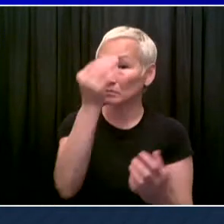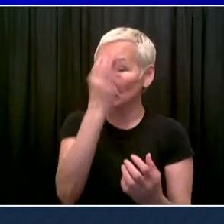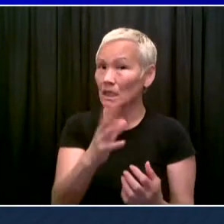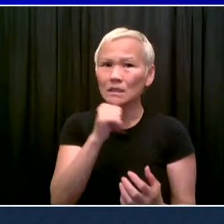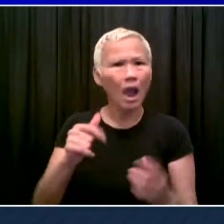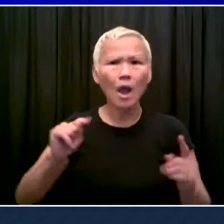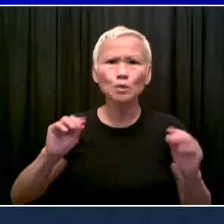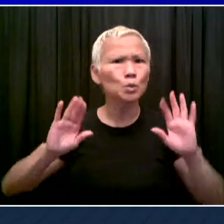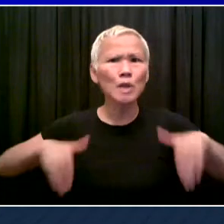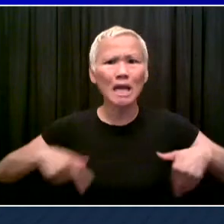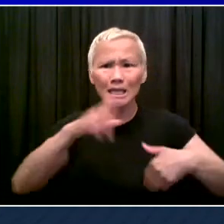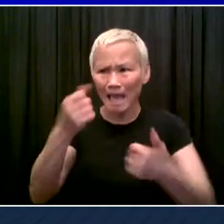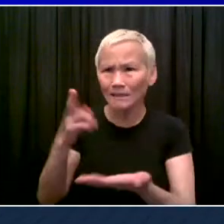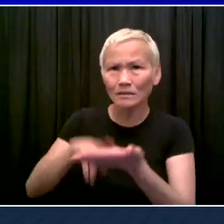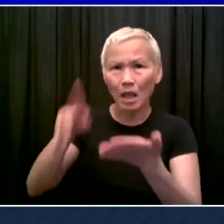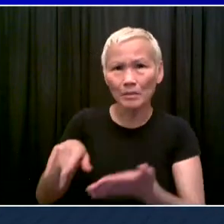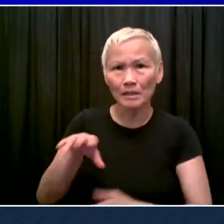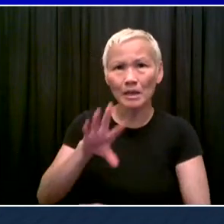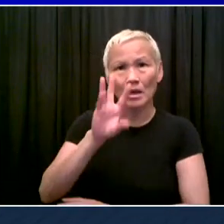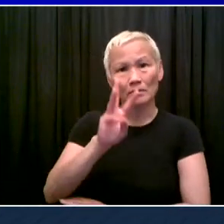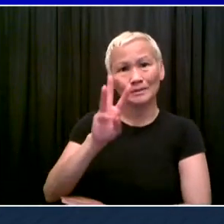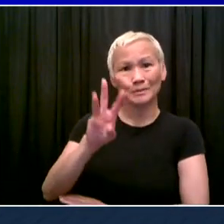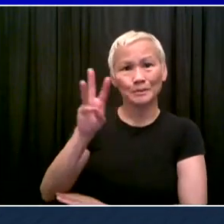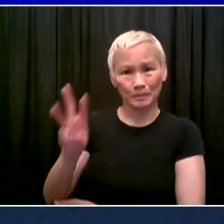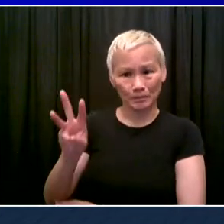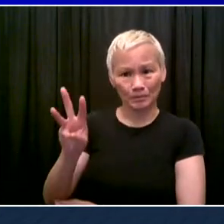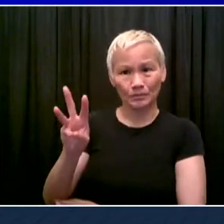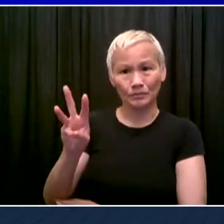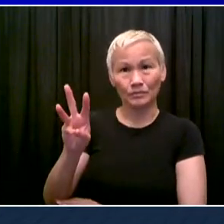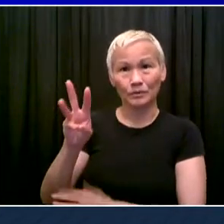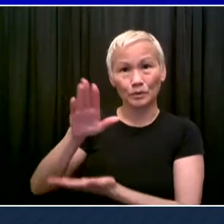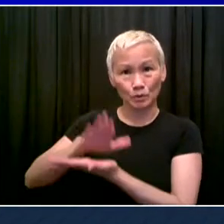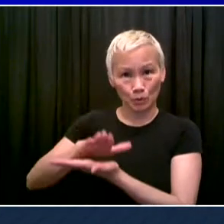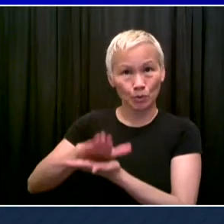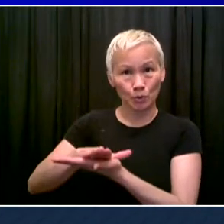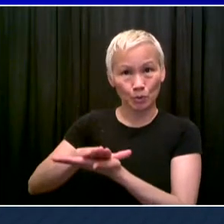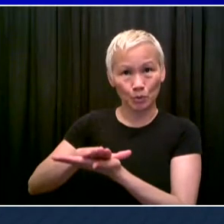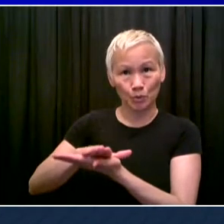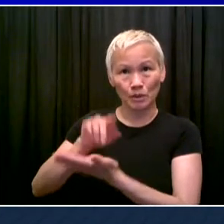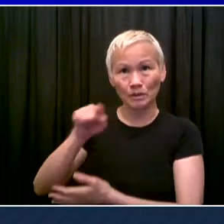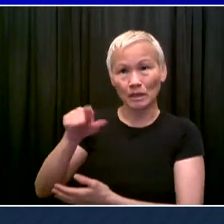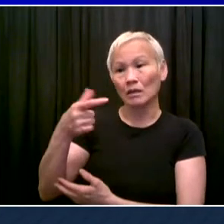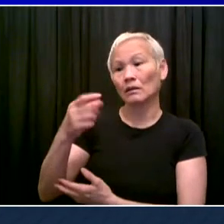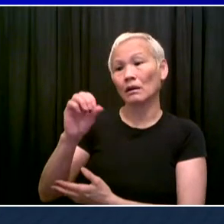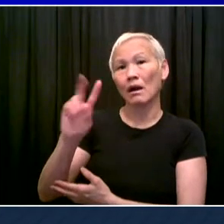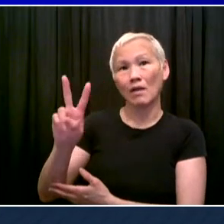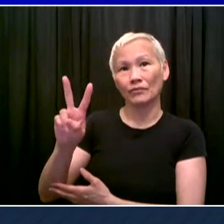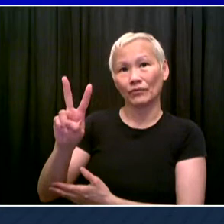TO ALL THE PARENTS OUT THERE, IF YOU ARE STILL LOOKING FOR A GREAT OPIOTN FOR YOUR KIDS, YOU CAN STILL SIGN